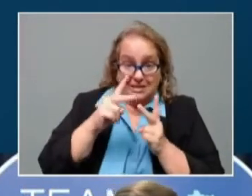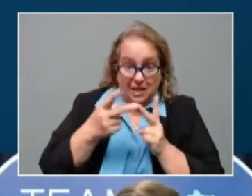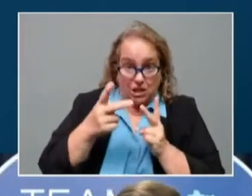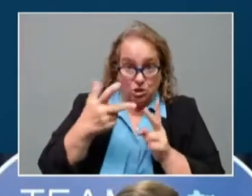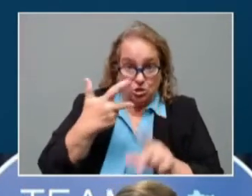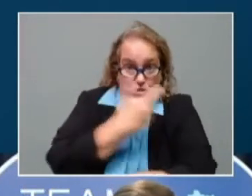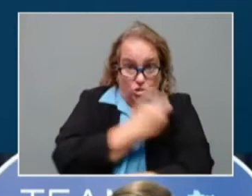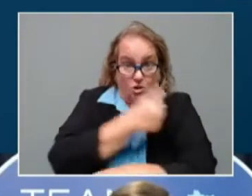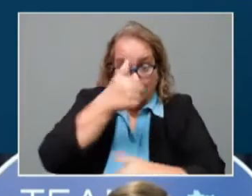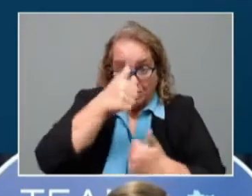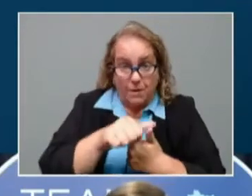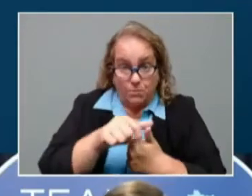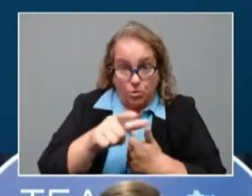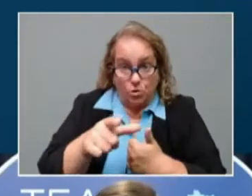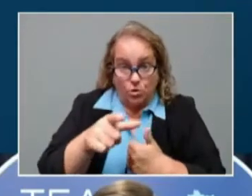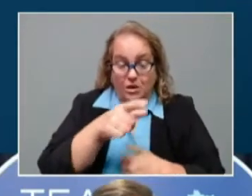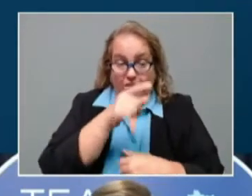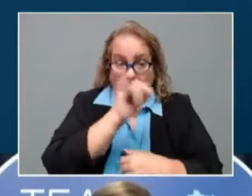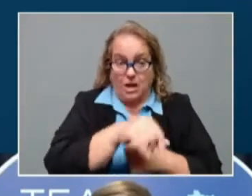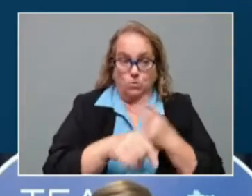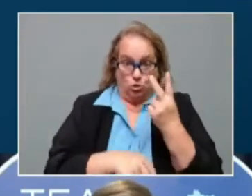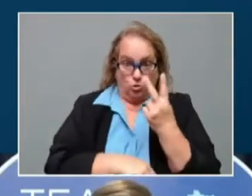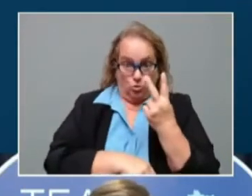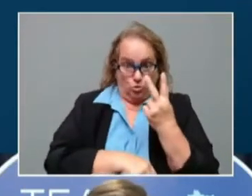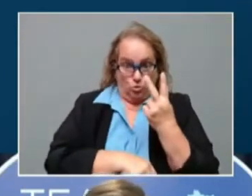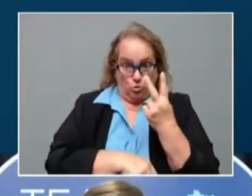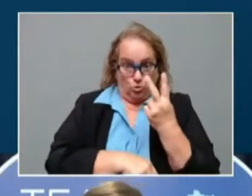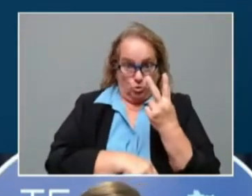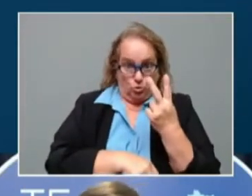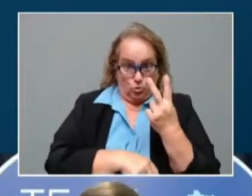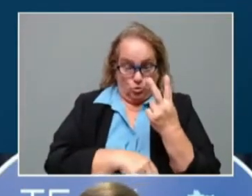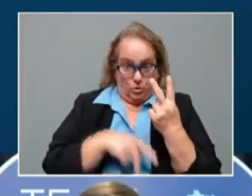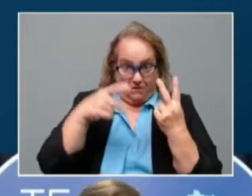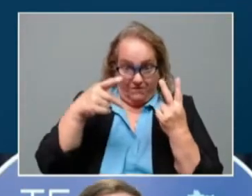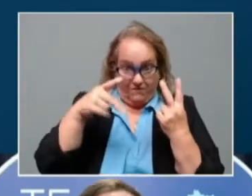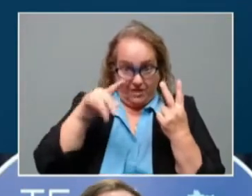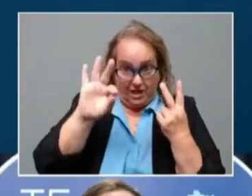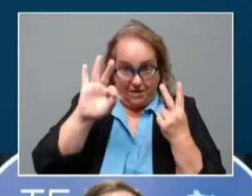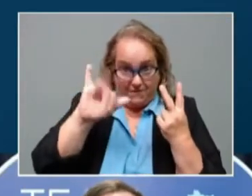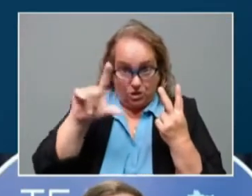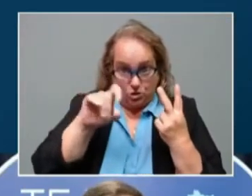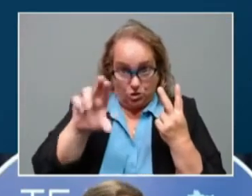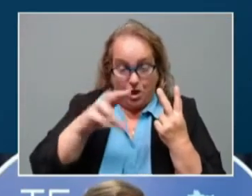two shot vaccines. So a booster is a third shot. So if you have gotten two